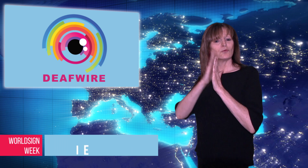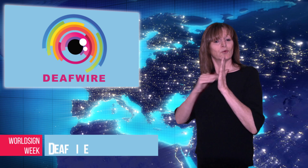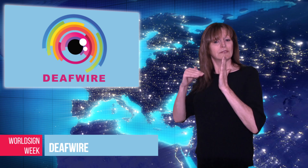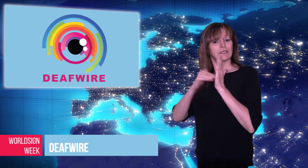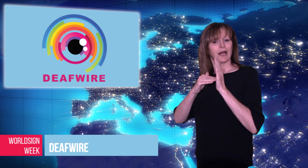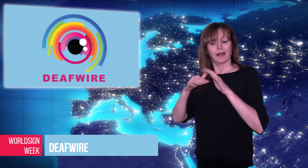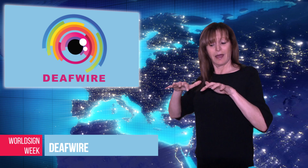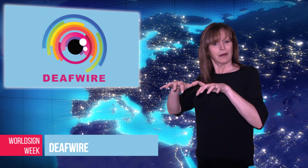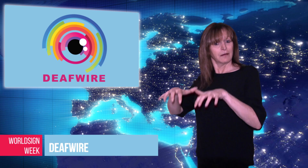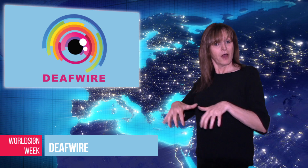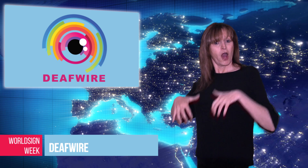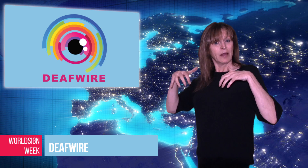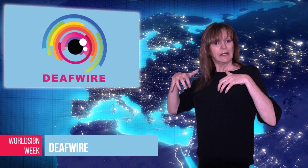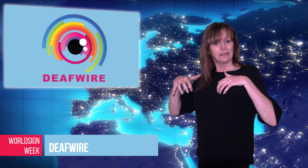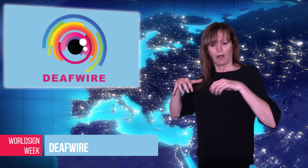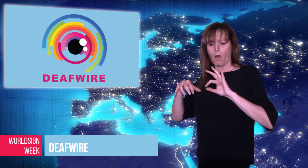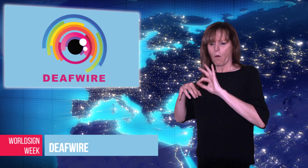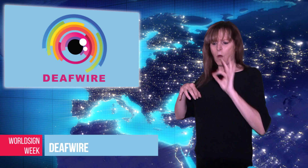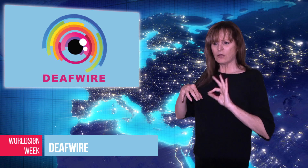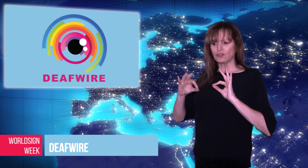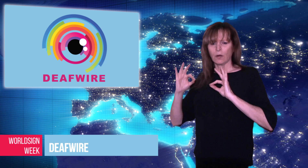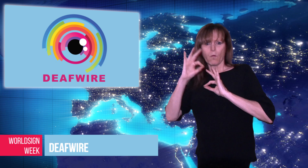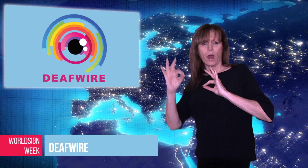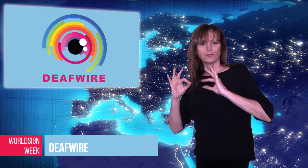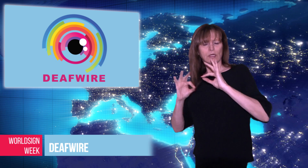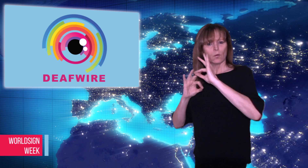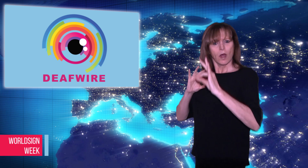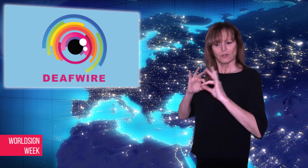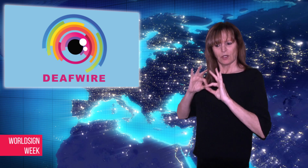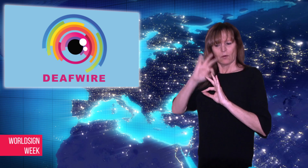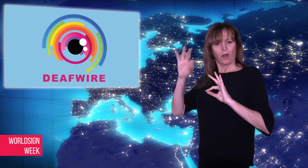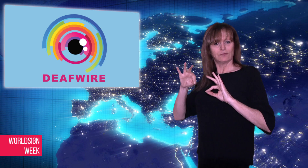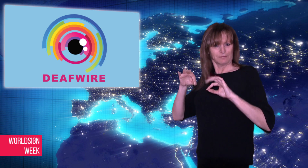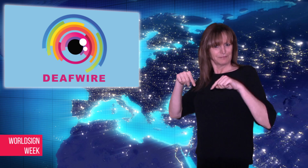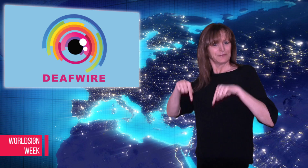Georgia: Questions in New Zealand